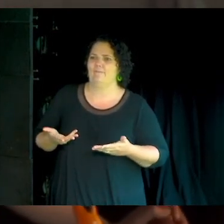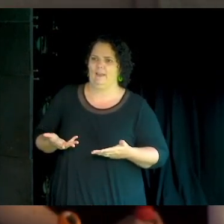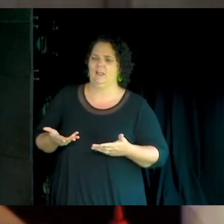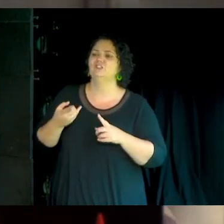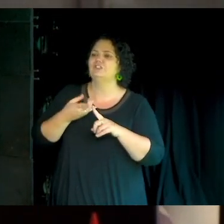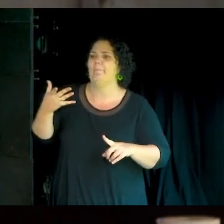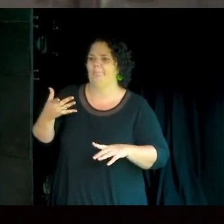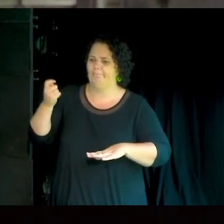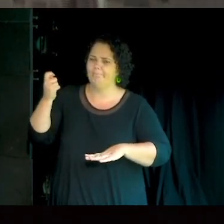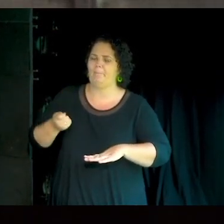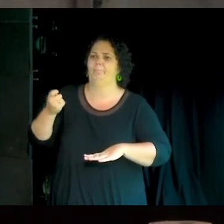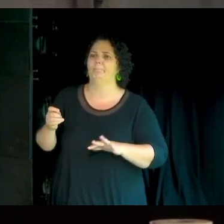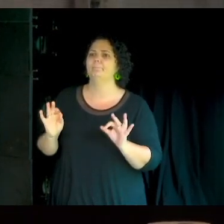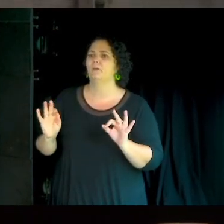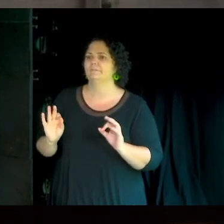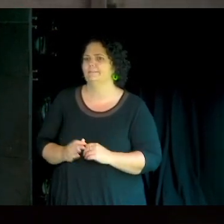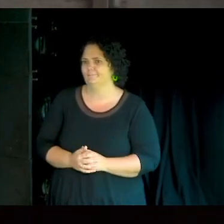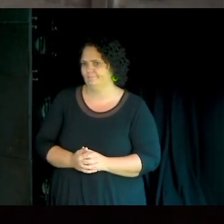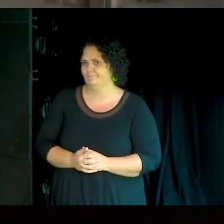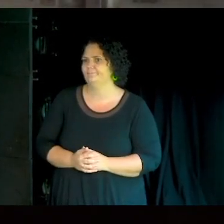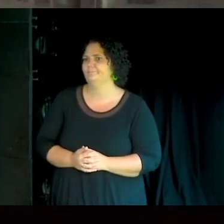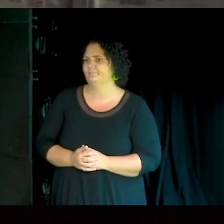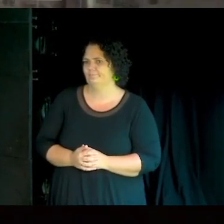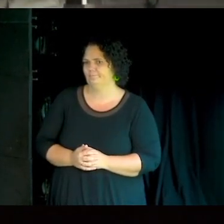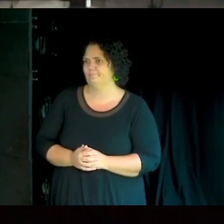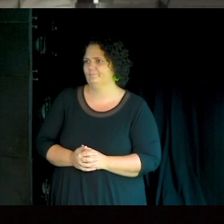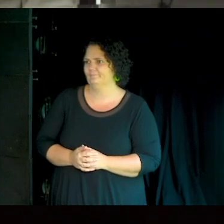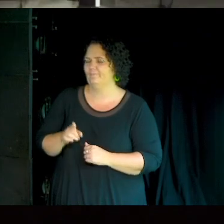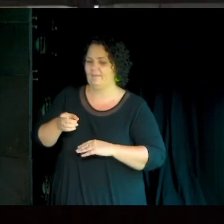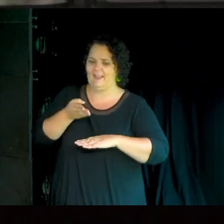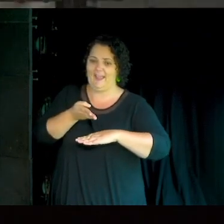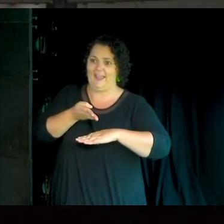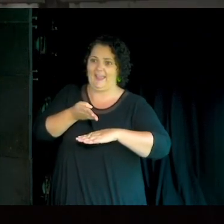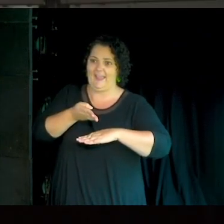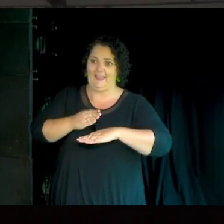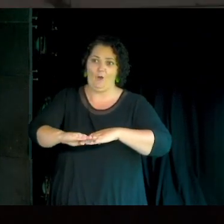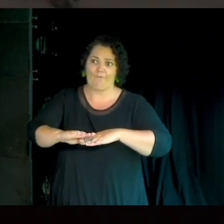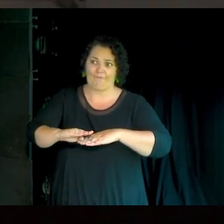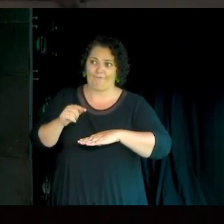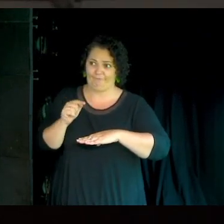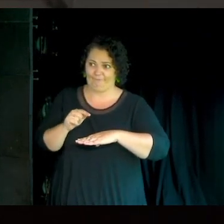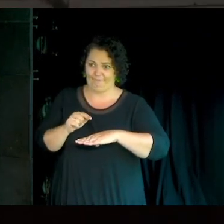the end of the knife cut it off because this is the bits that you don't want to eat so